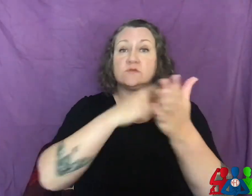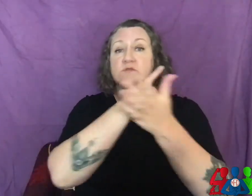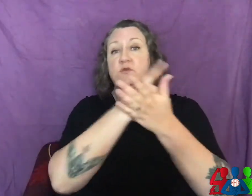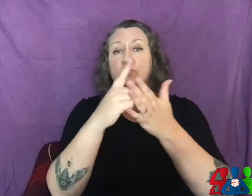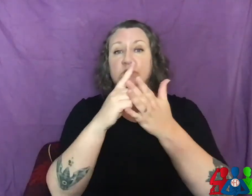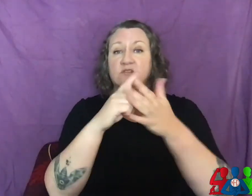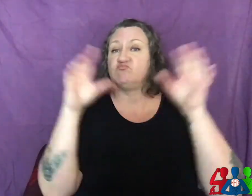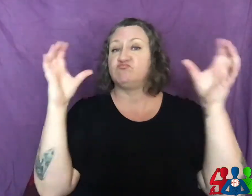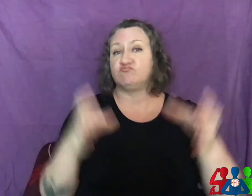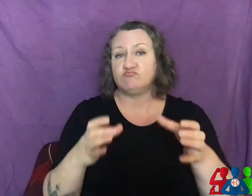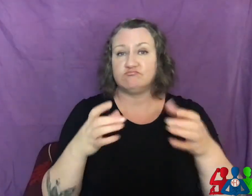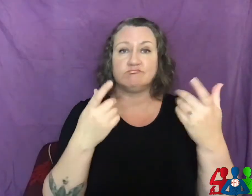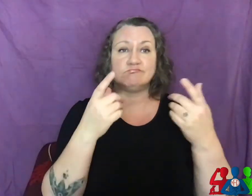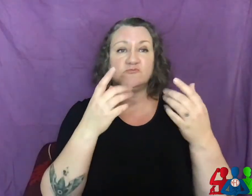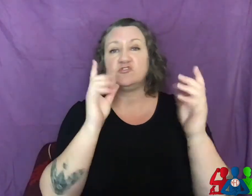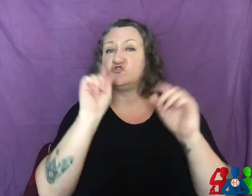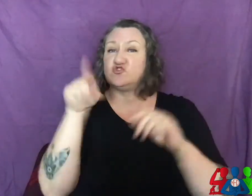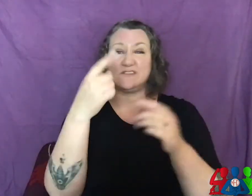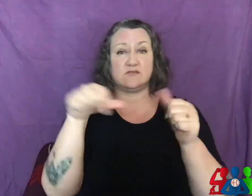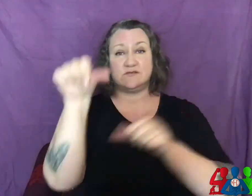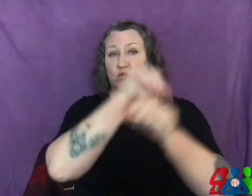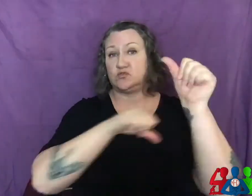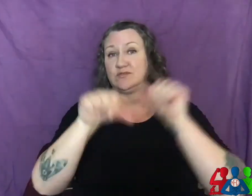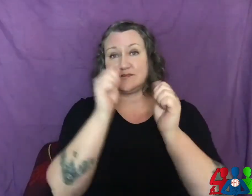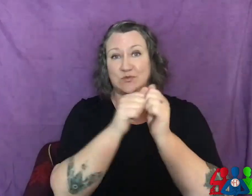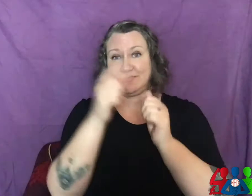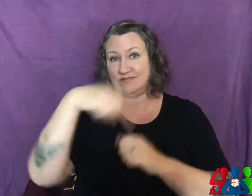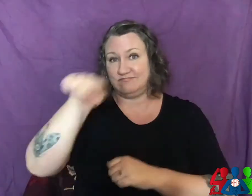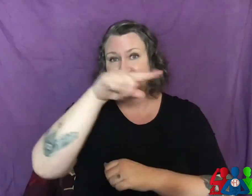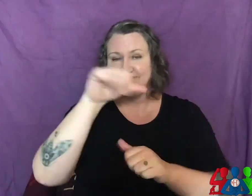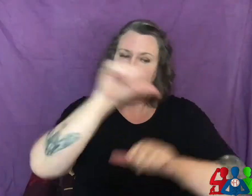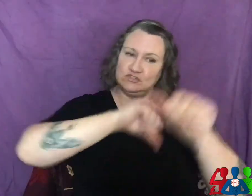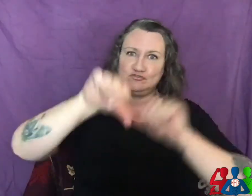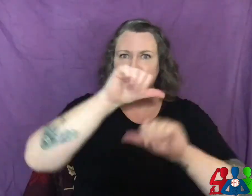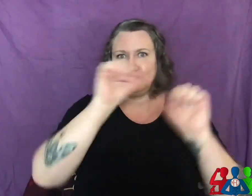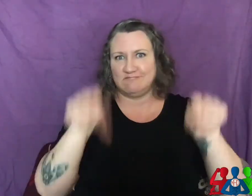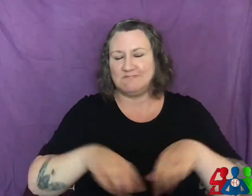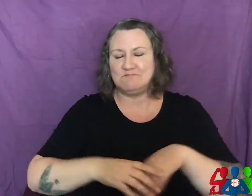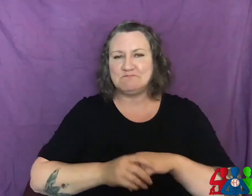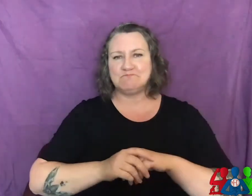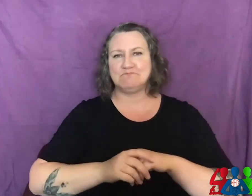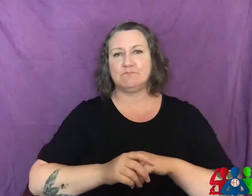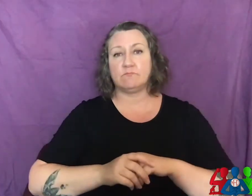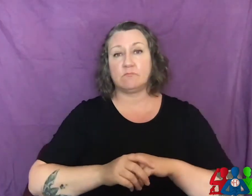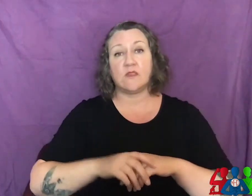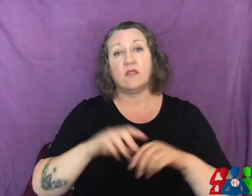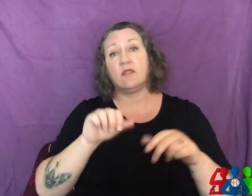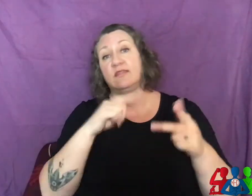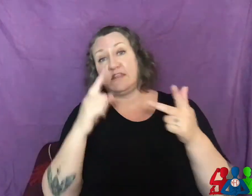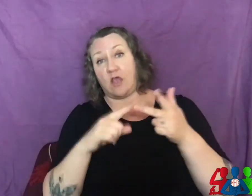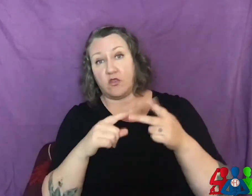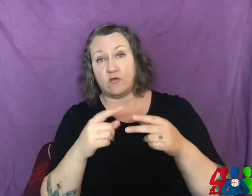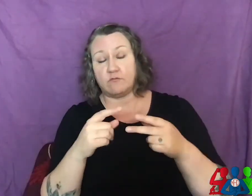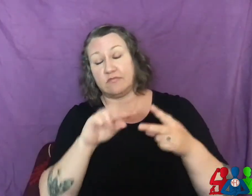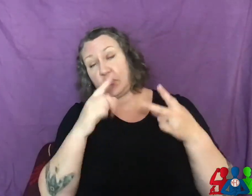You can also schedule a weekly huddle for students to get together where they just get